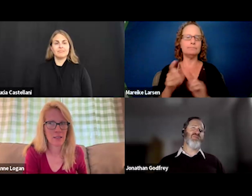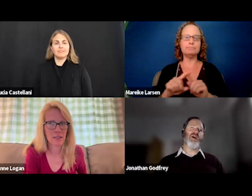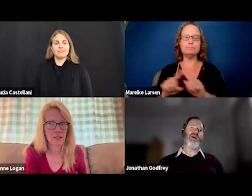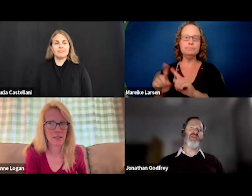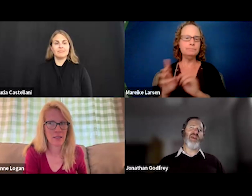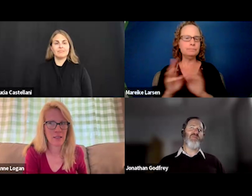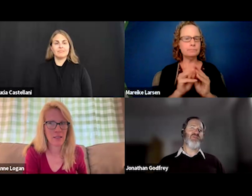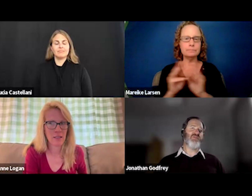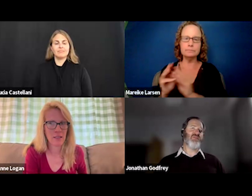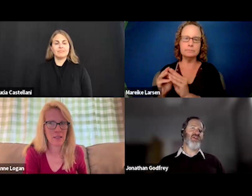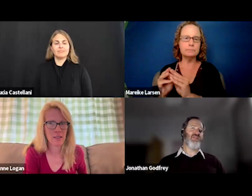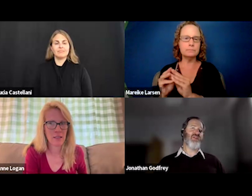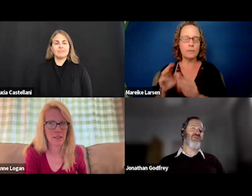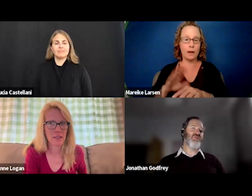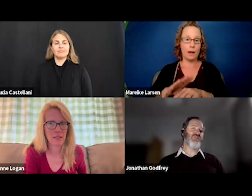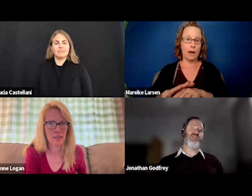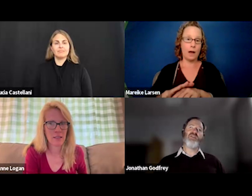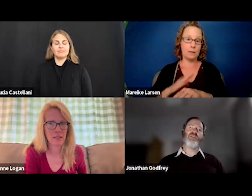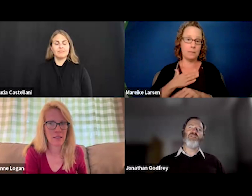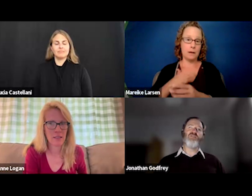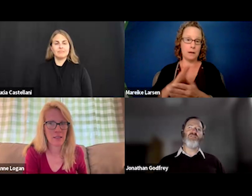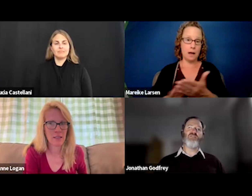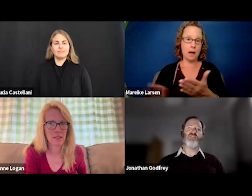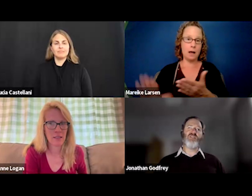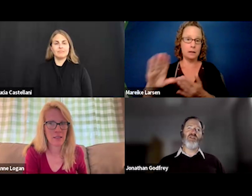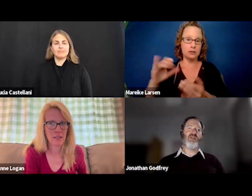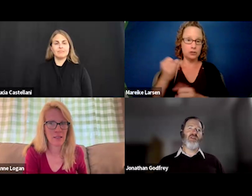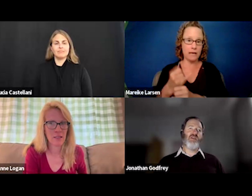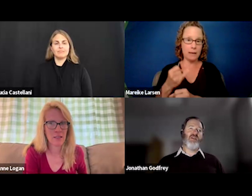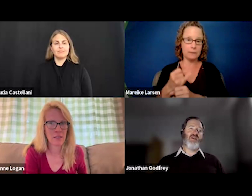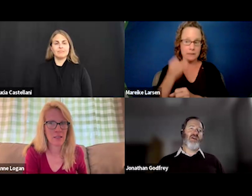on my own campus as the host institution.